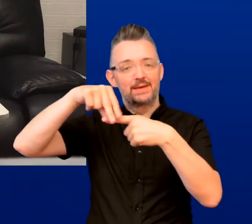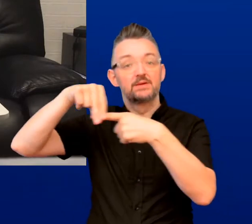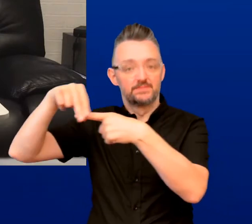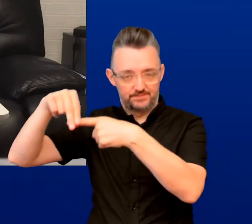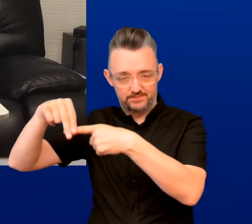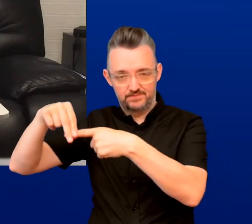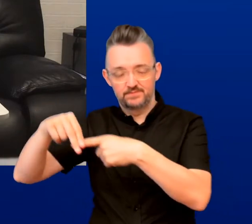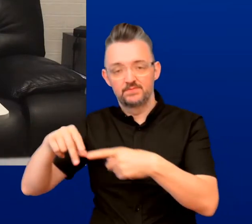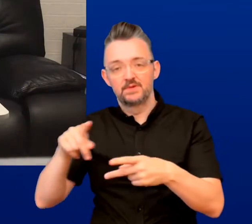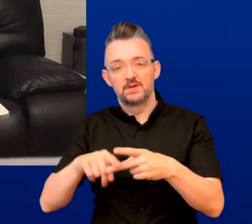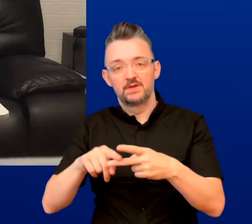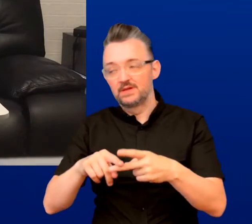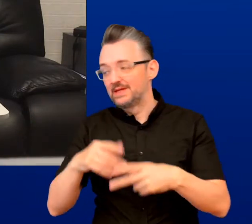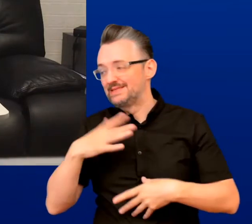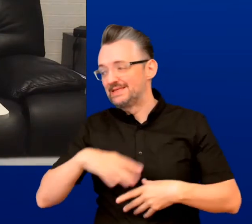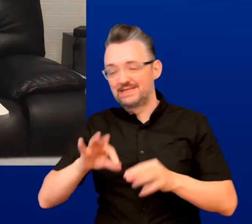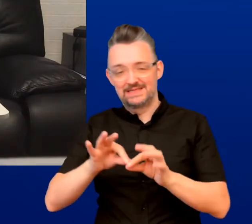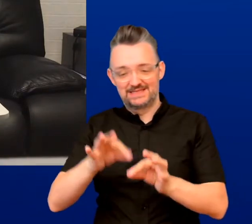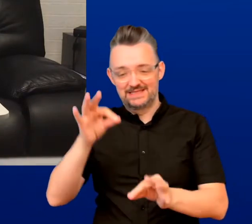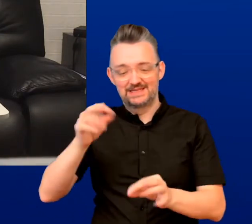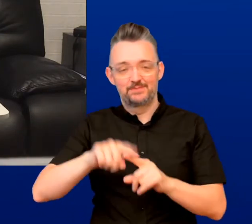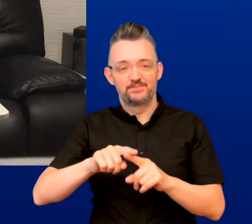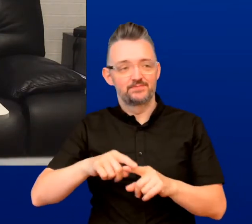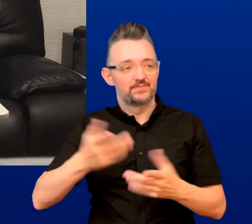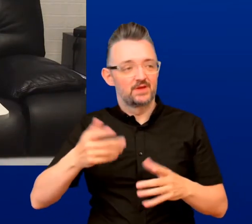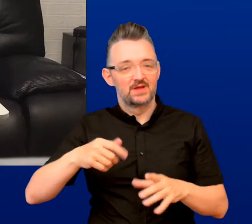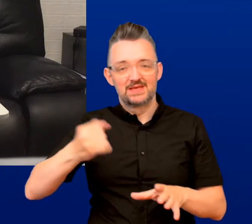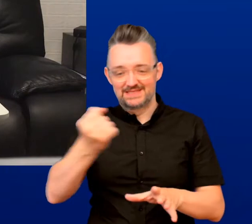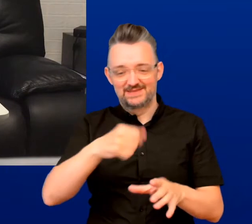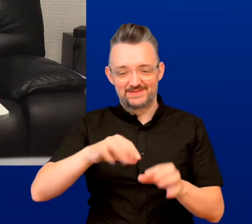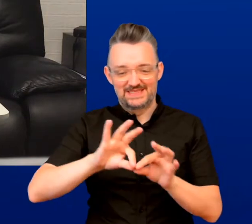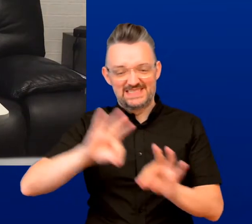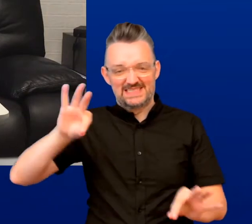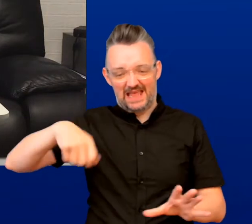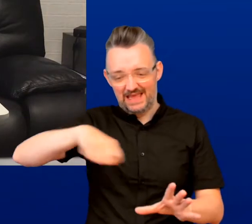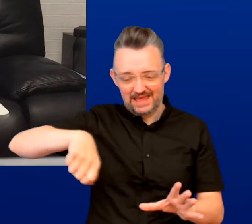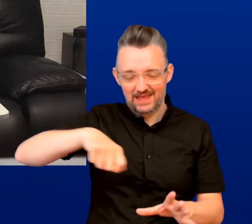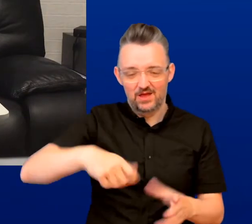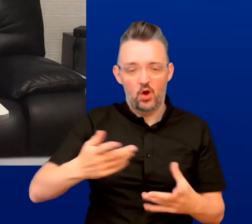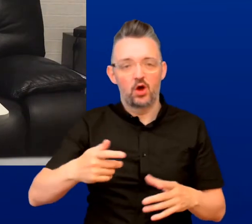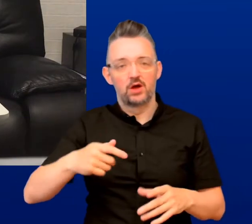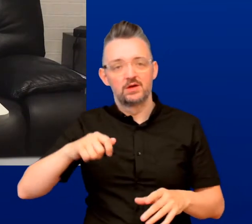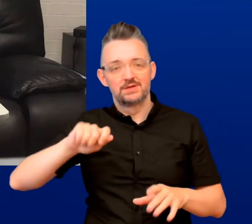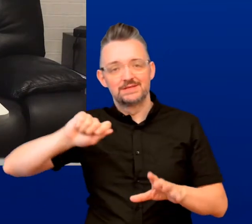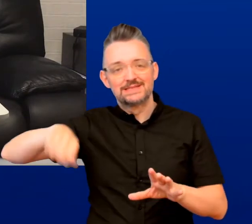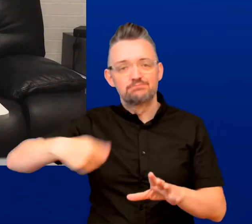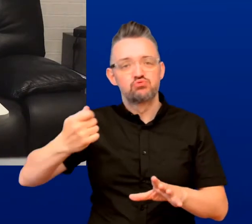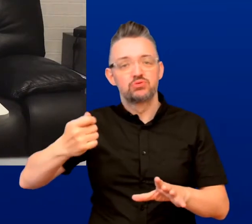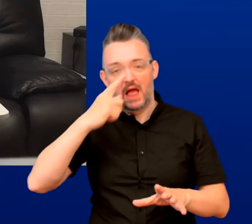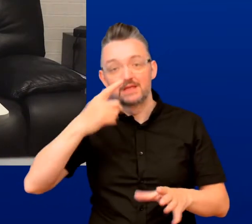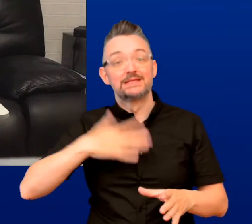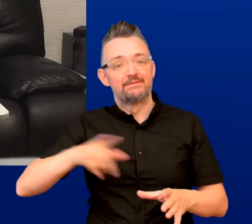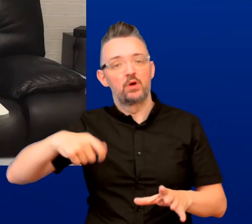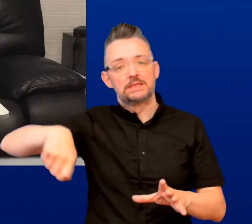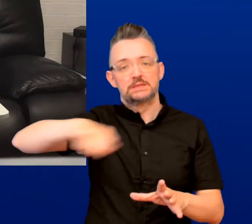You need a stirring stick or an end of a paint brush or end of a spoon that you can use for stirring.